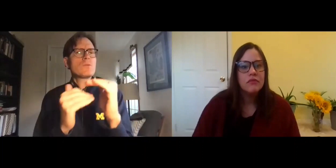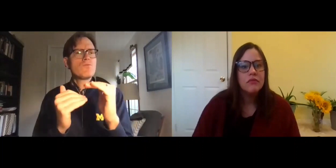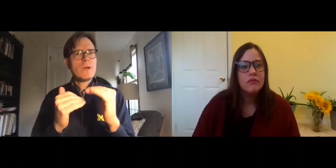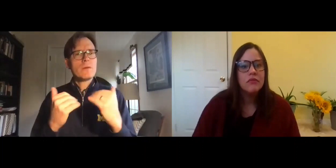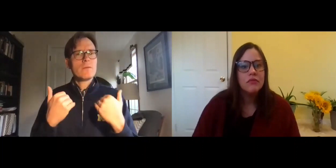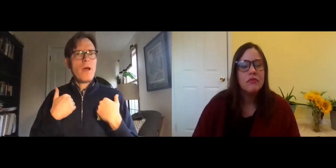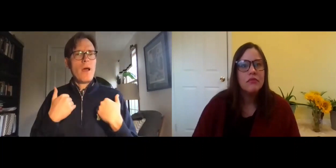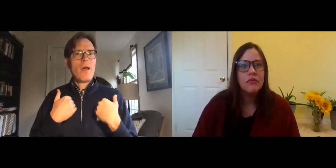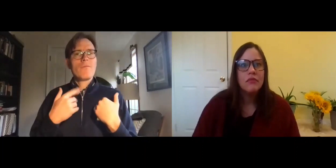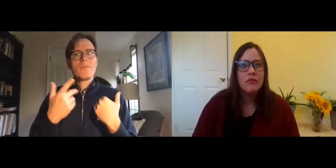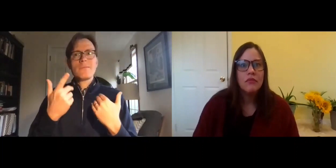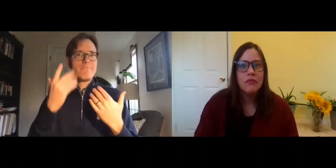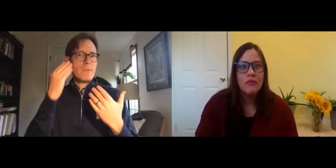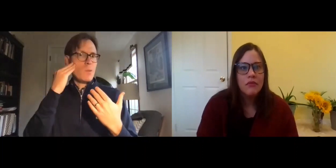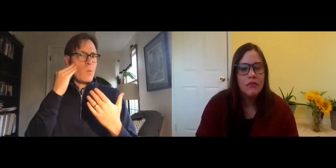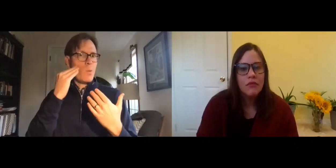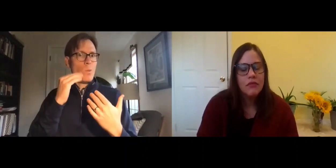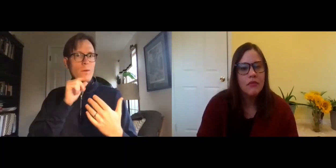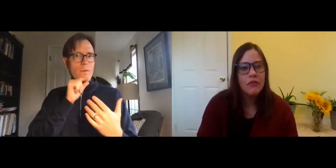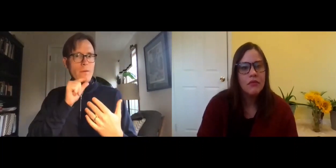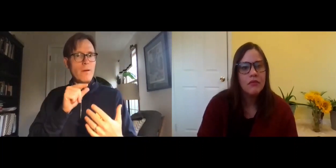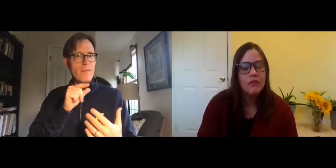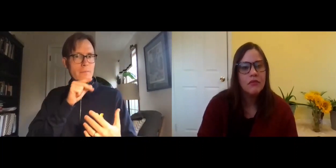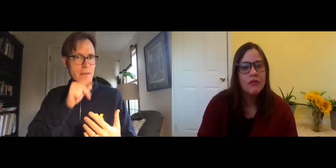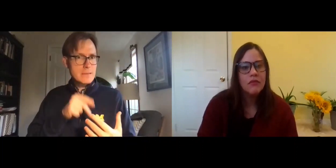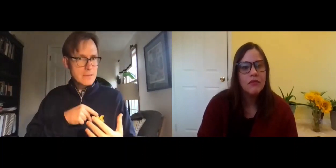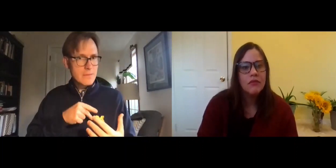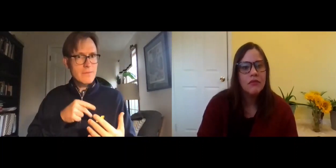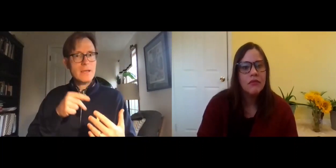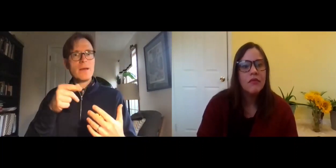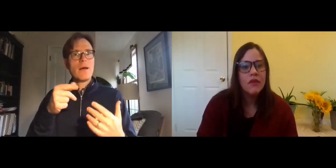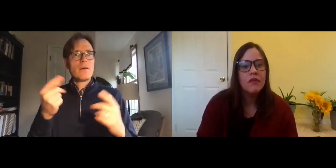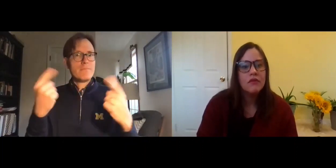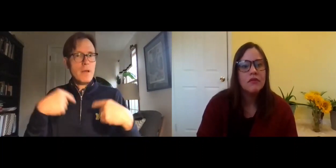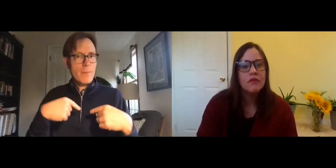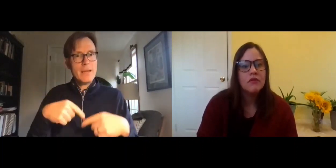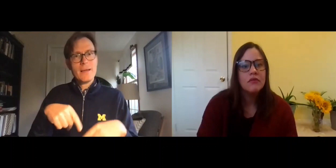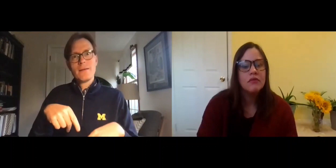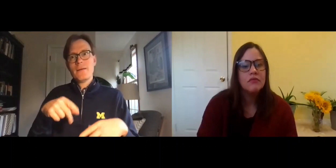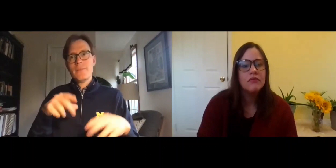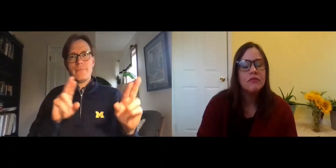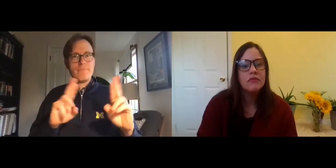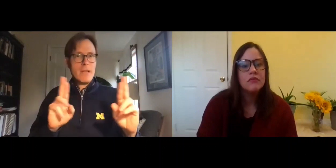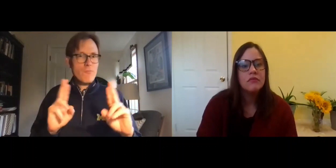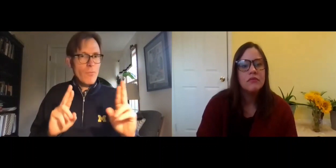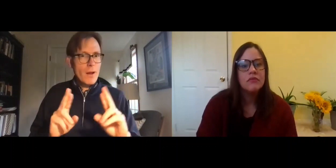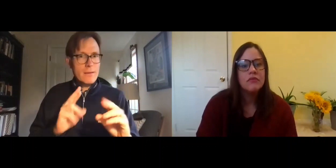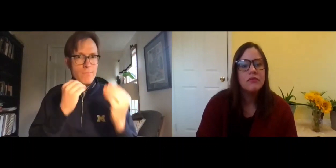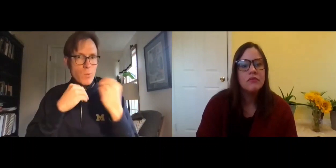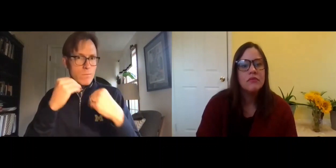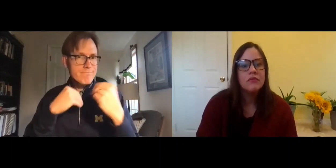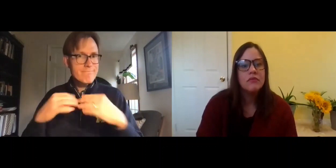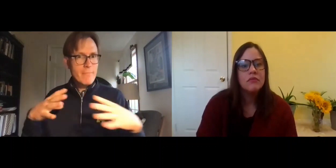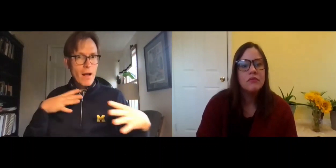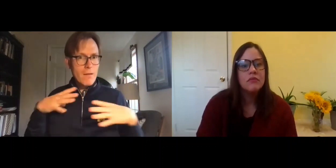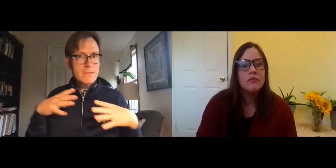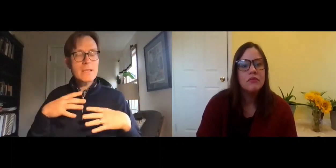There are restrictions in place that are of course going to affect Thanksgiving.